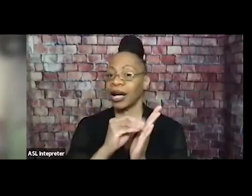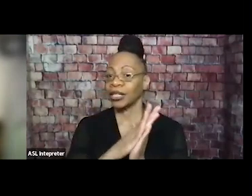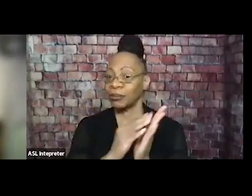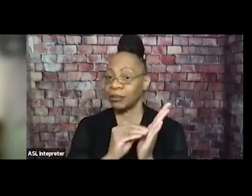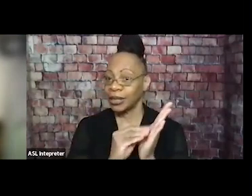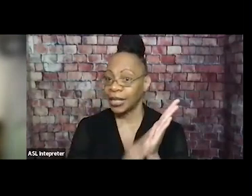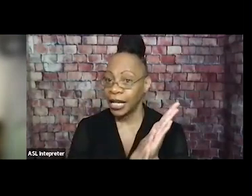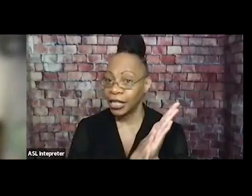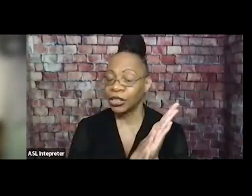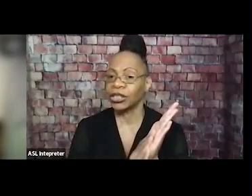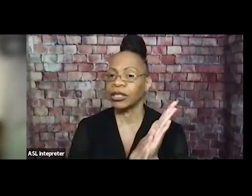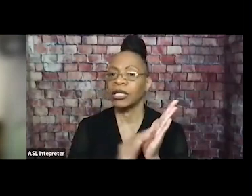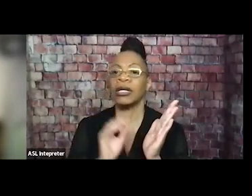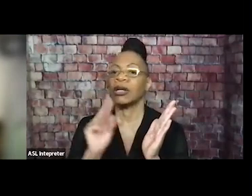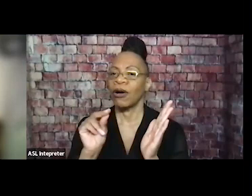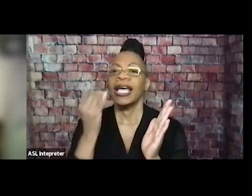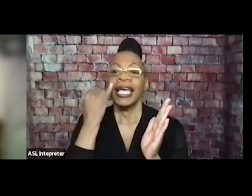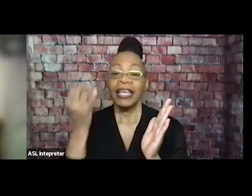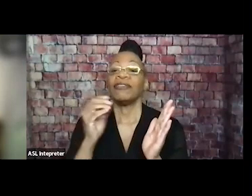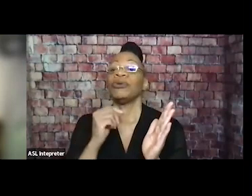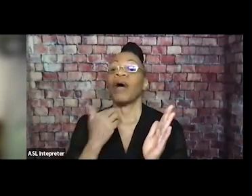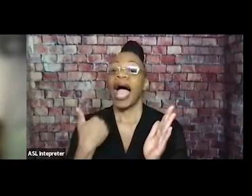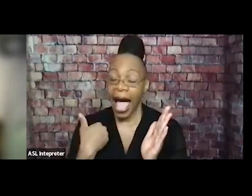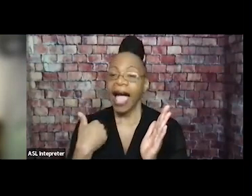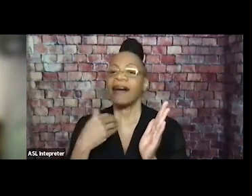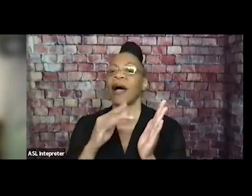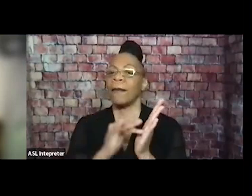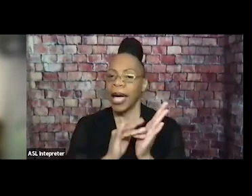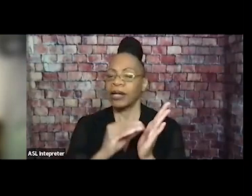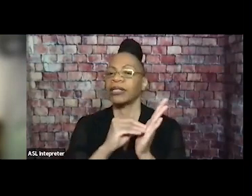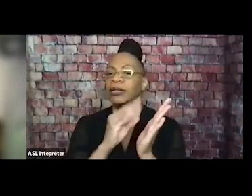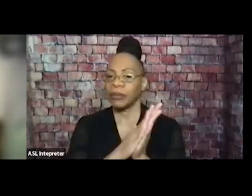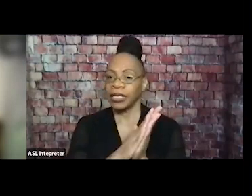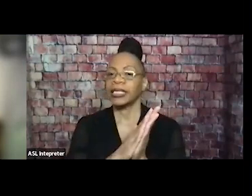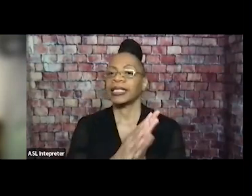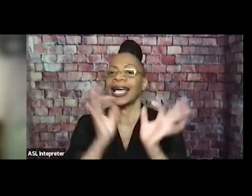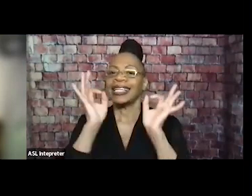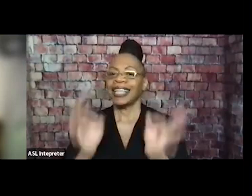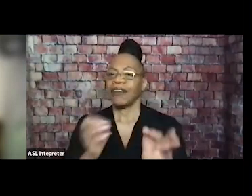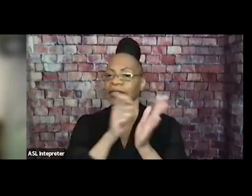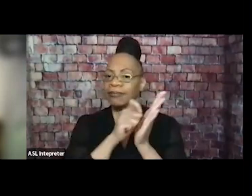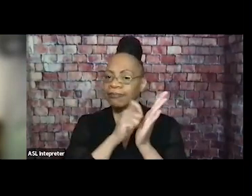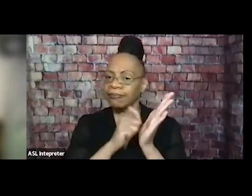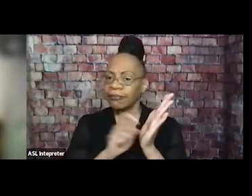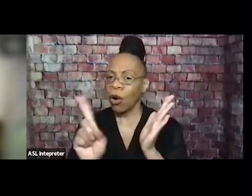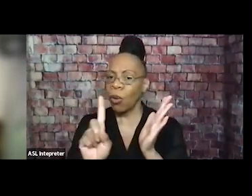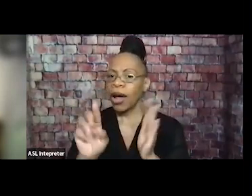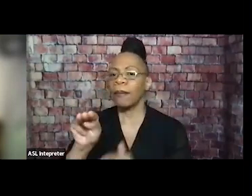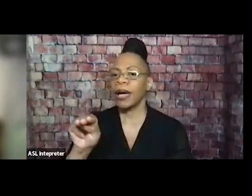well, if you do have medical documentation of that, definitely address that in your medical summary report. But if you do not,